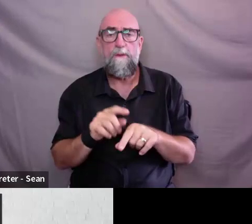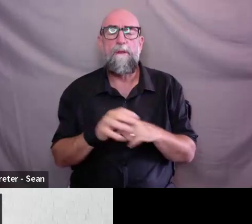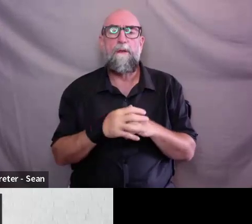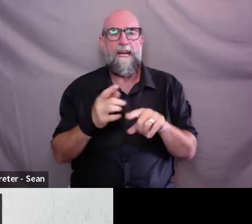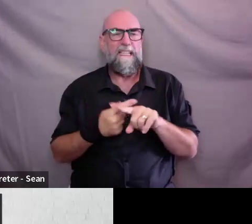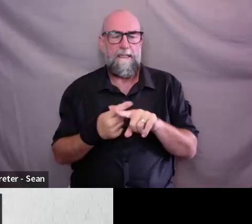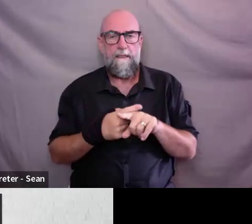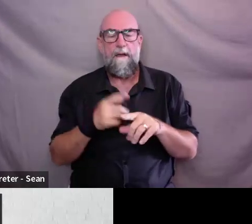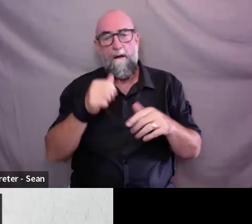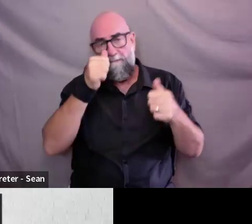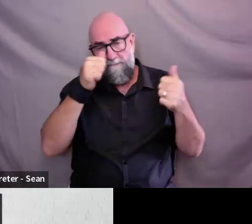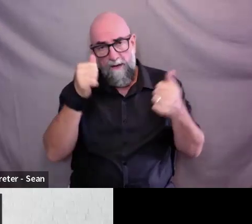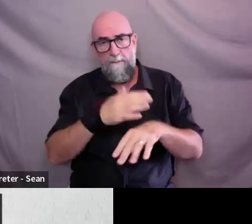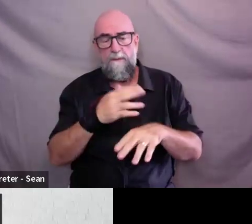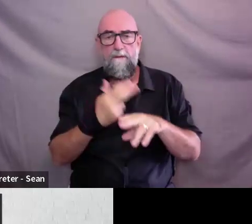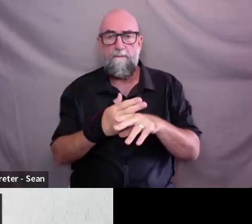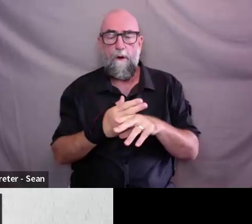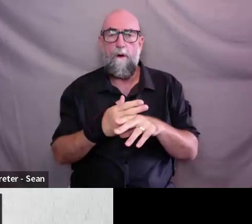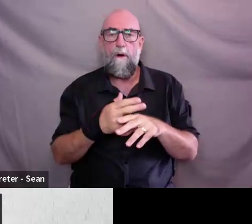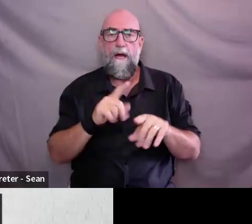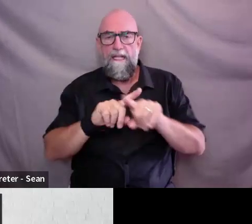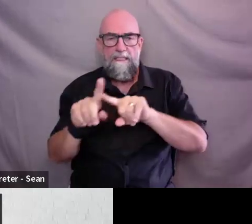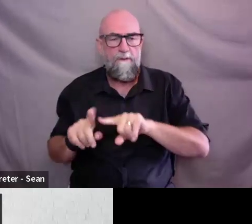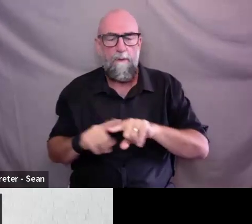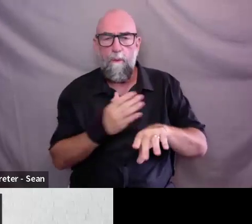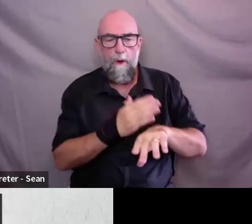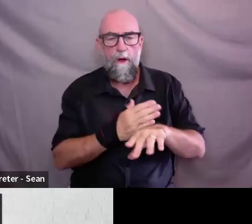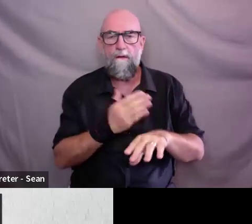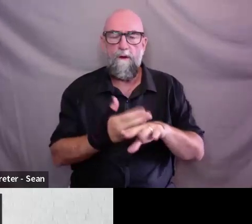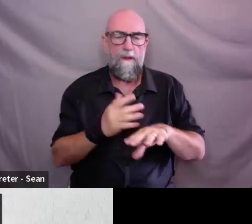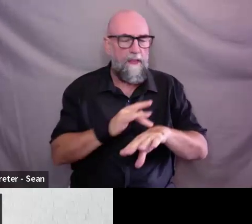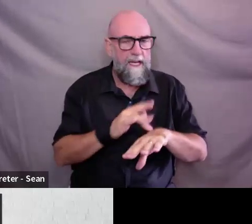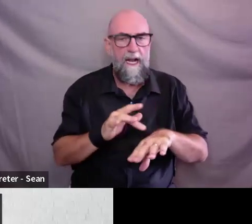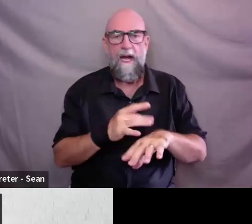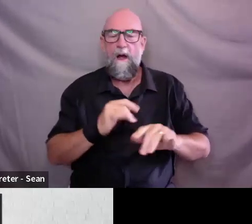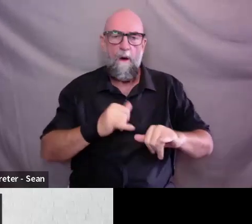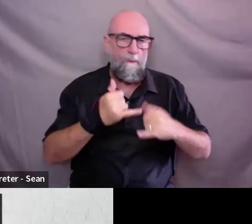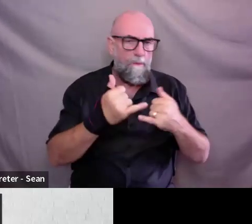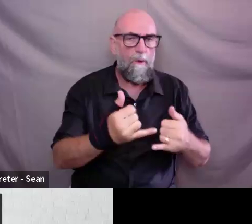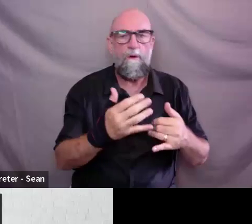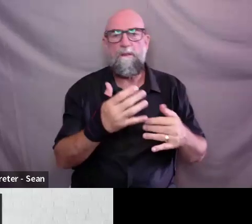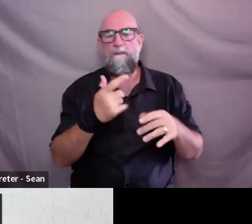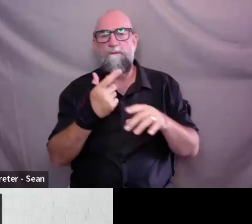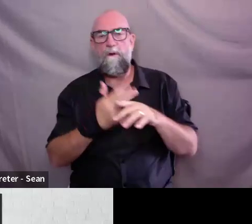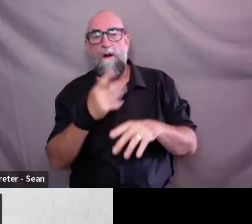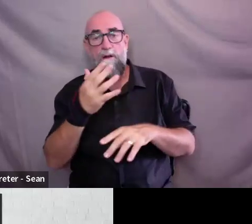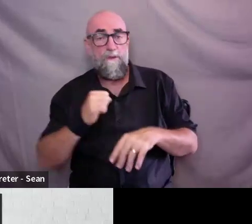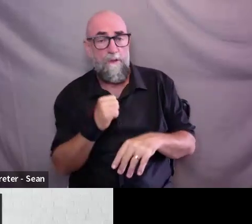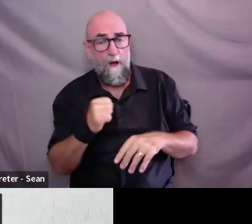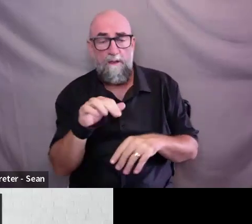has worked as Senior Producer with Performing Lines, Sydney Festival and in the First Nations team at Carriageworks. As Director/Producer for